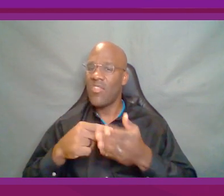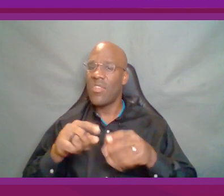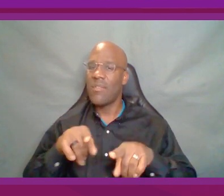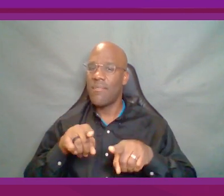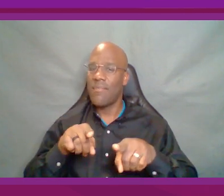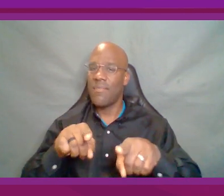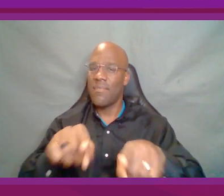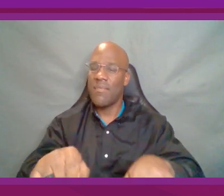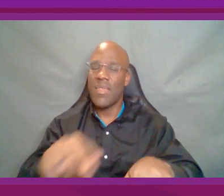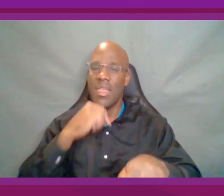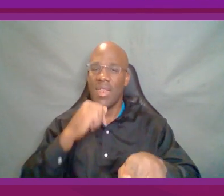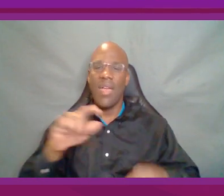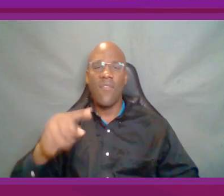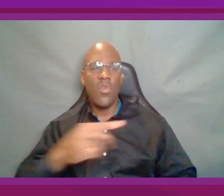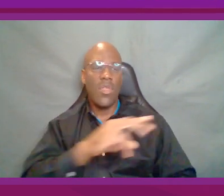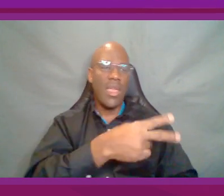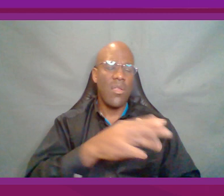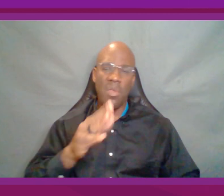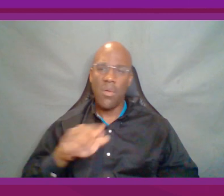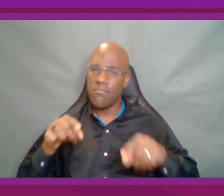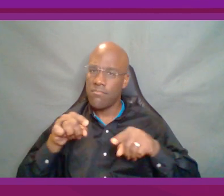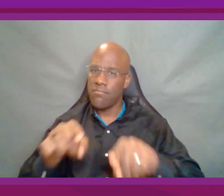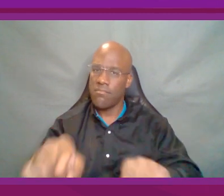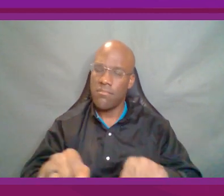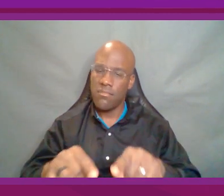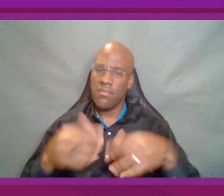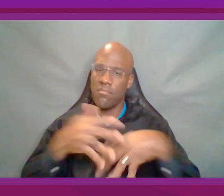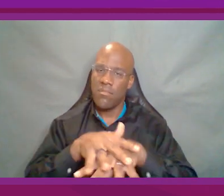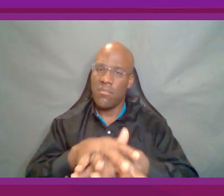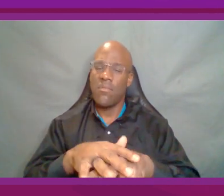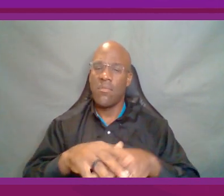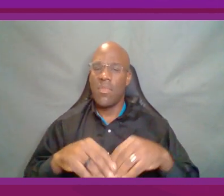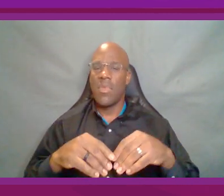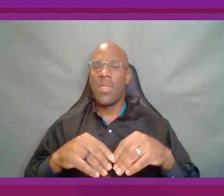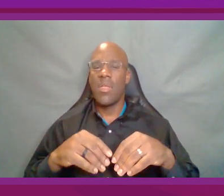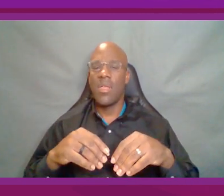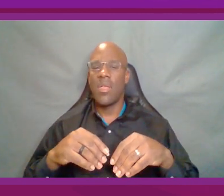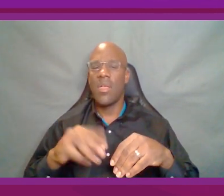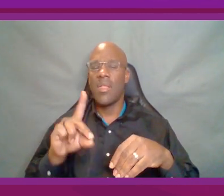You know, all-system evaluation, not one or the other, or which one gets a priority, it's not